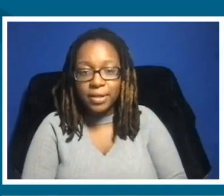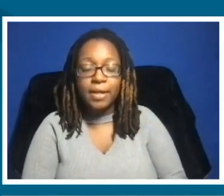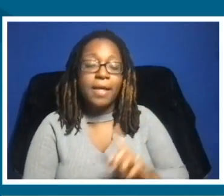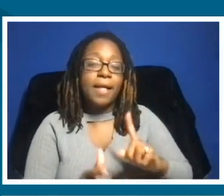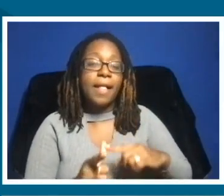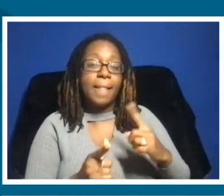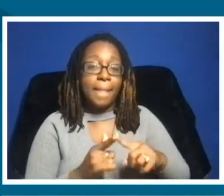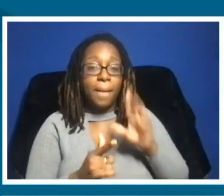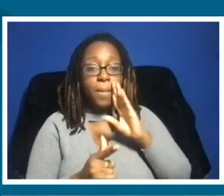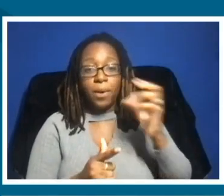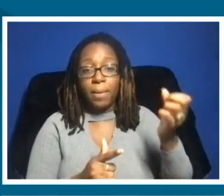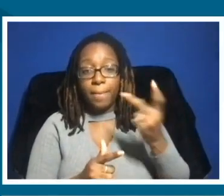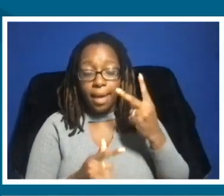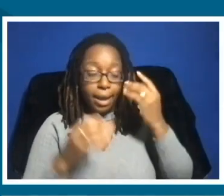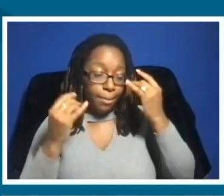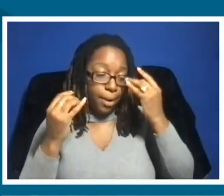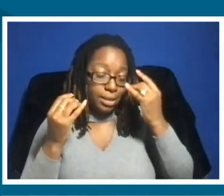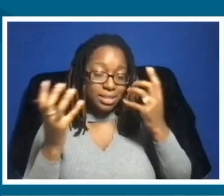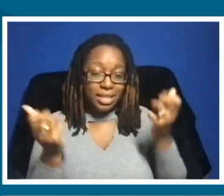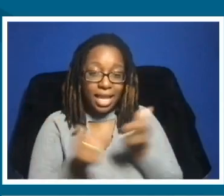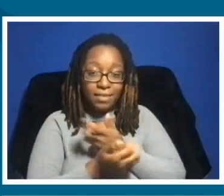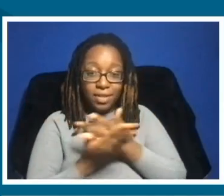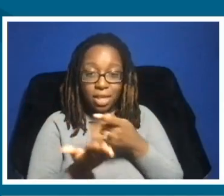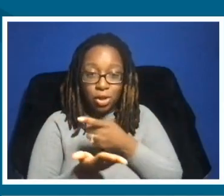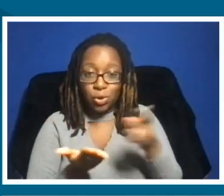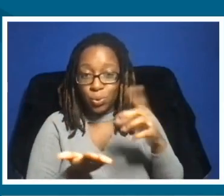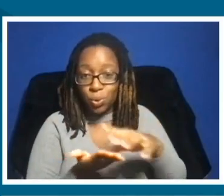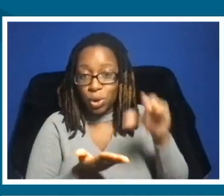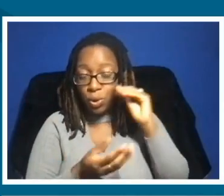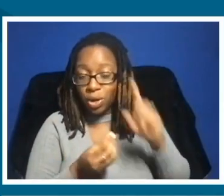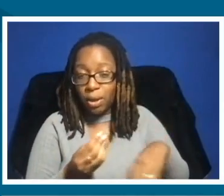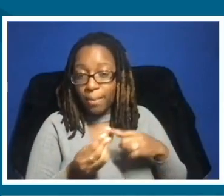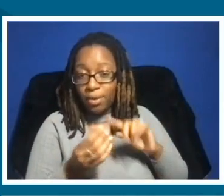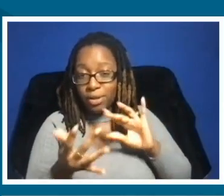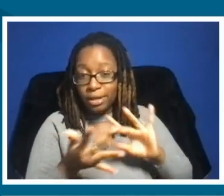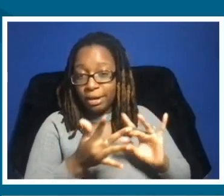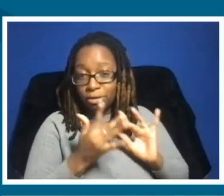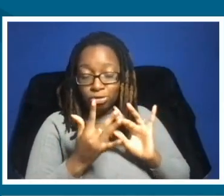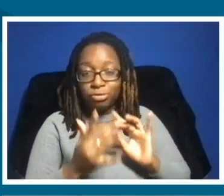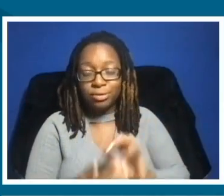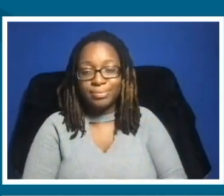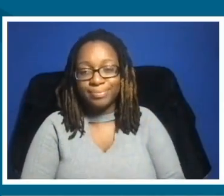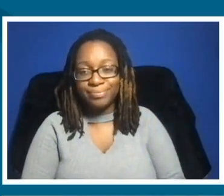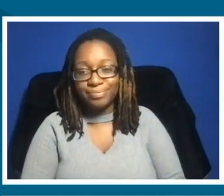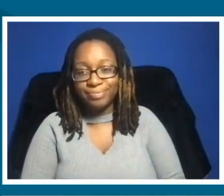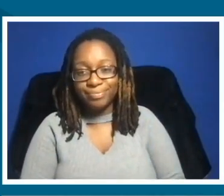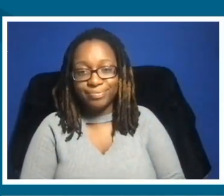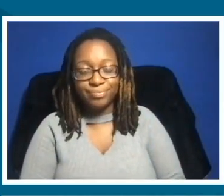process some of what you all have shared about those connections after she's done